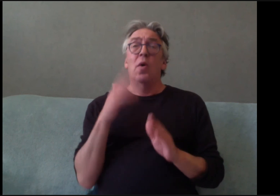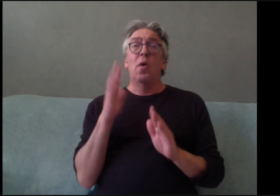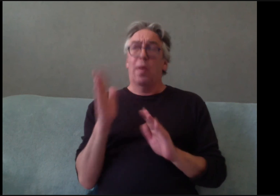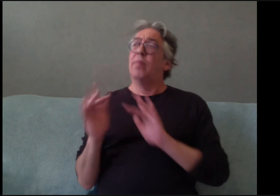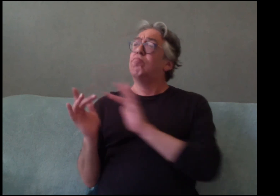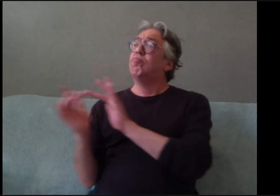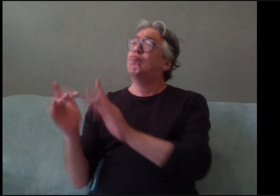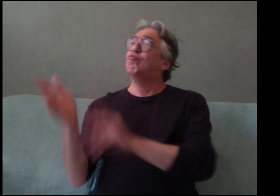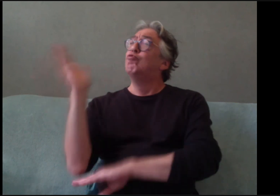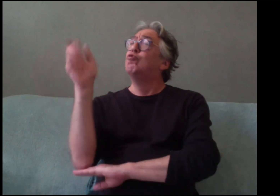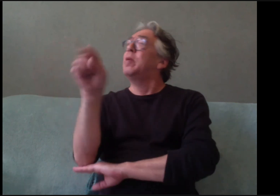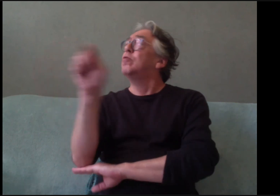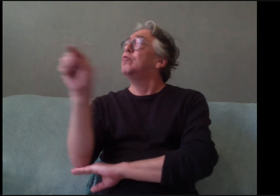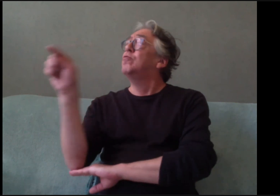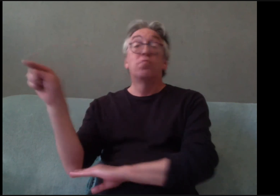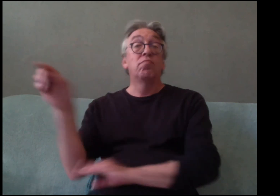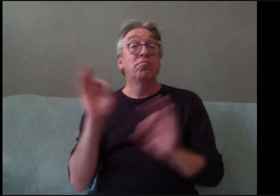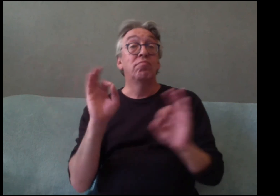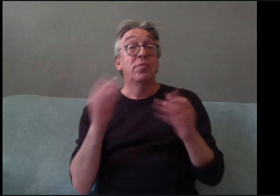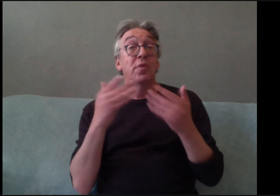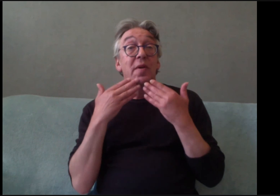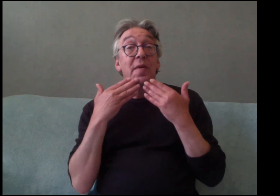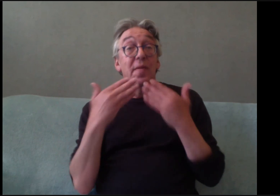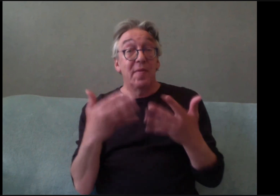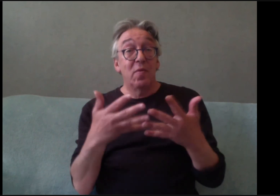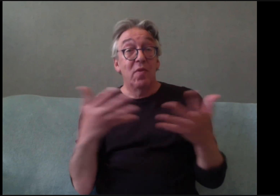Thank you very much and have a very nice day.